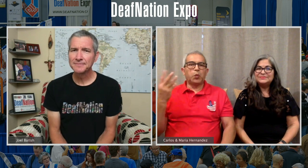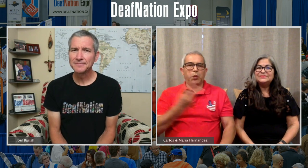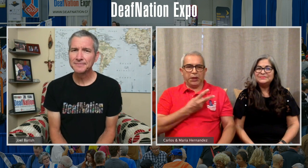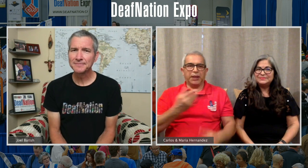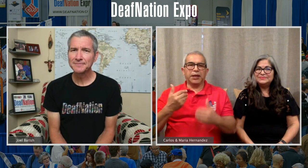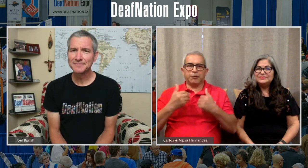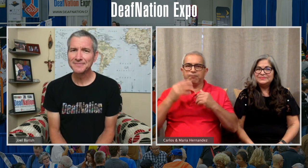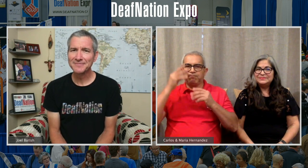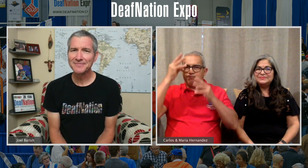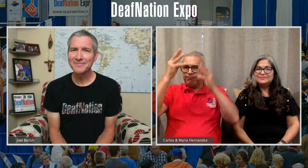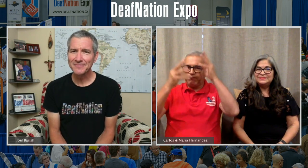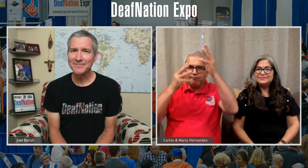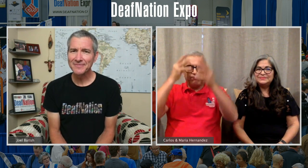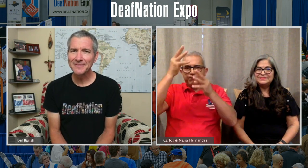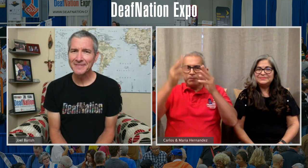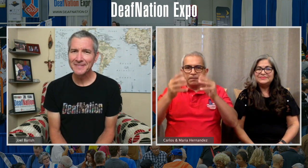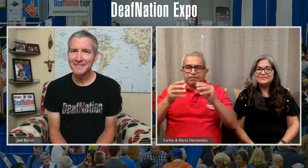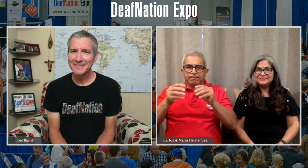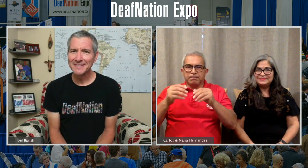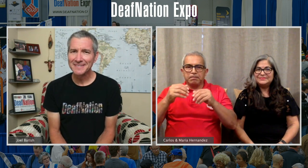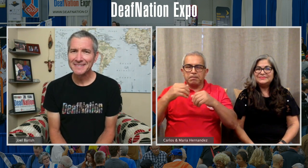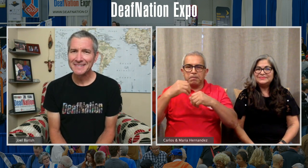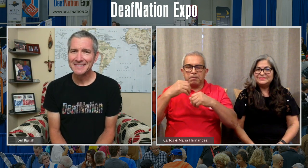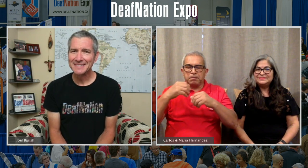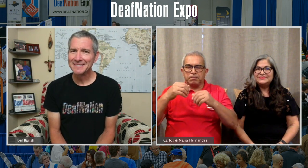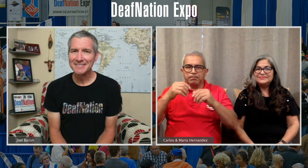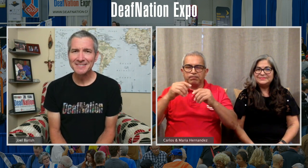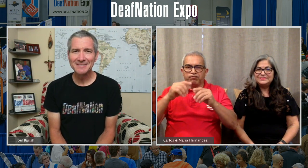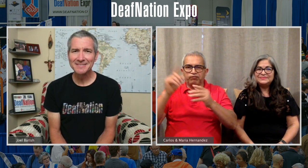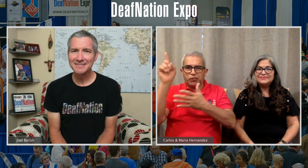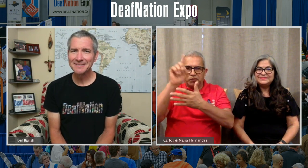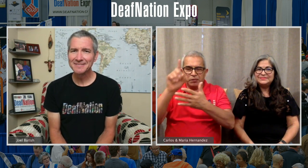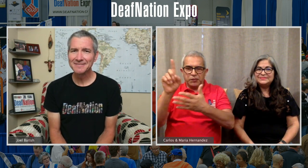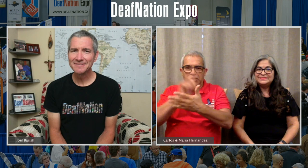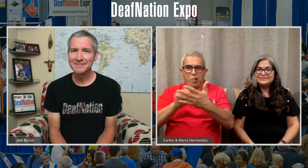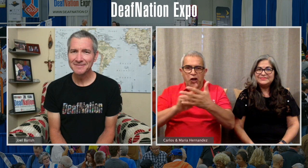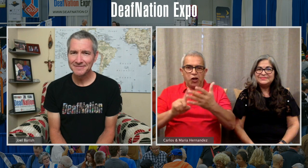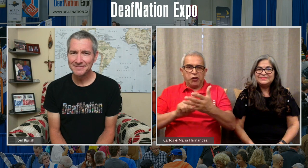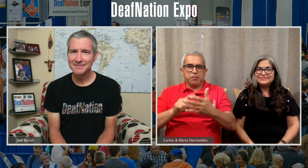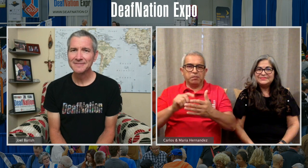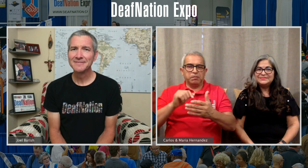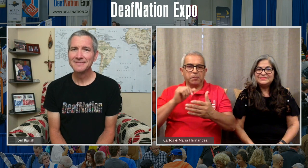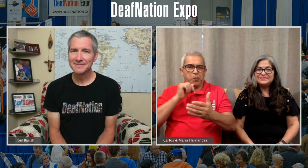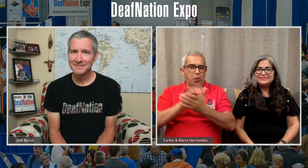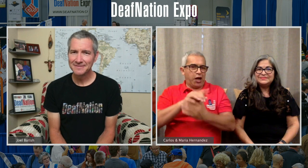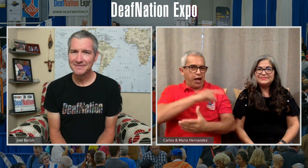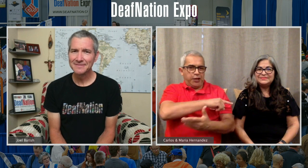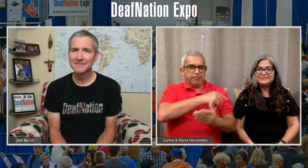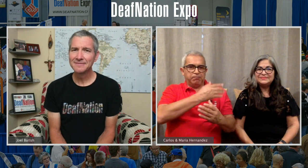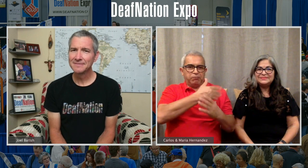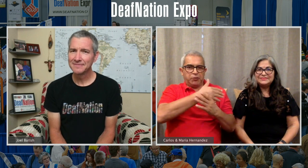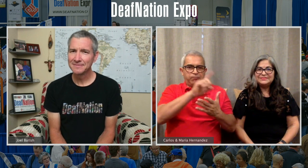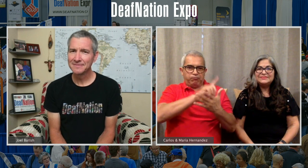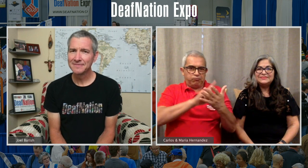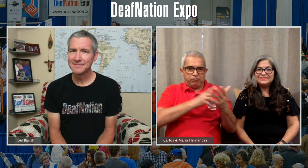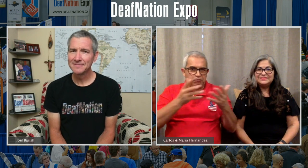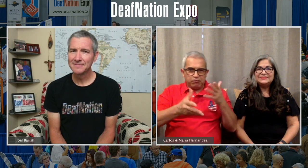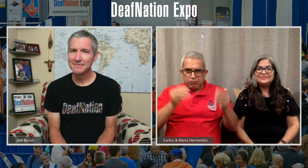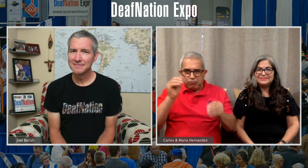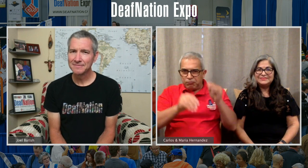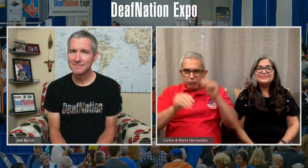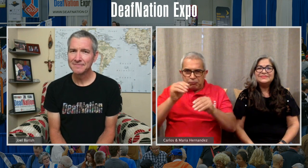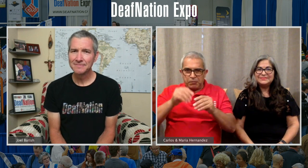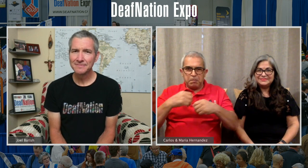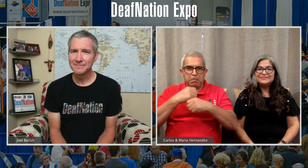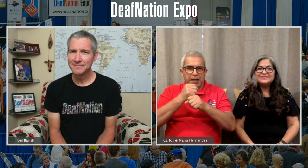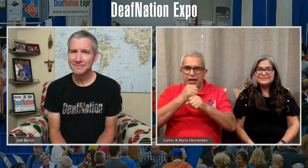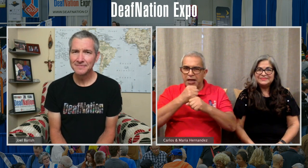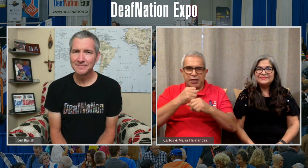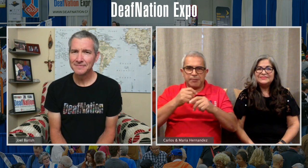We created designs, my wife designs and makes